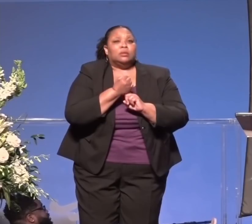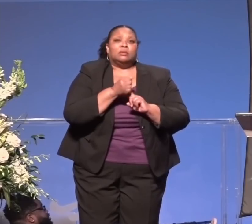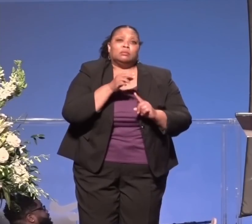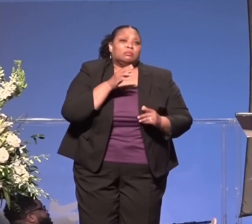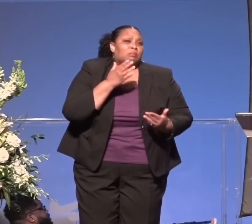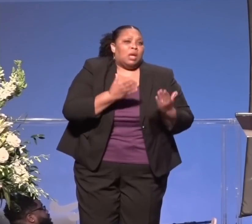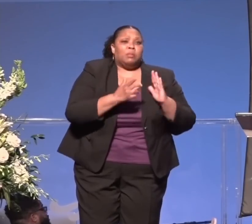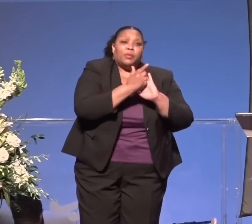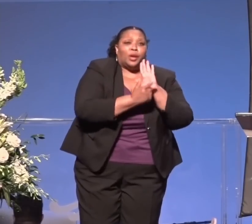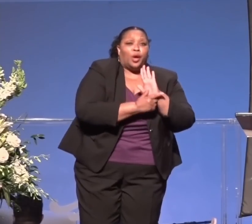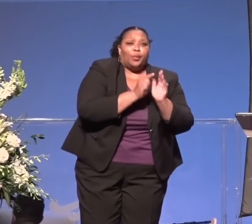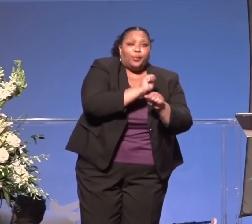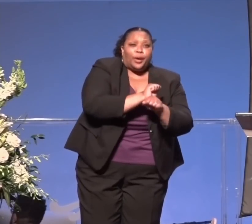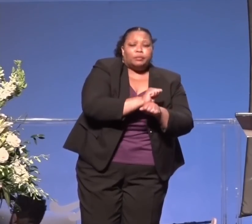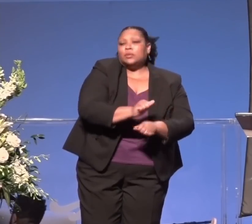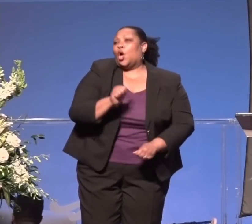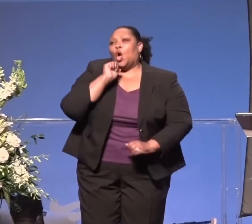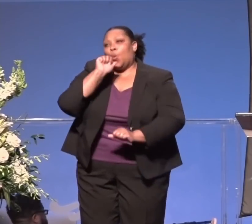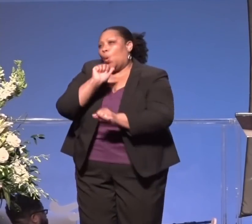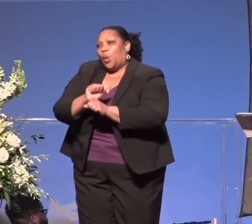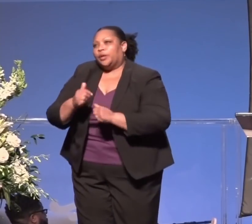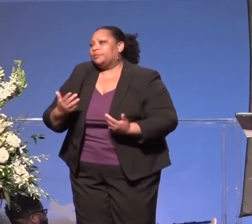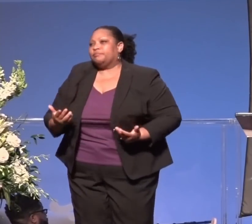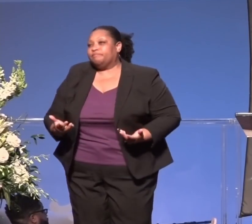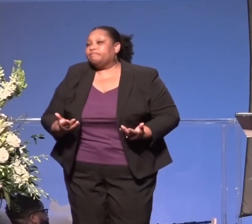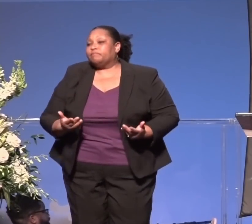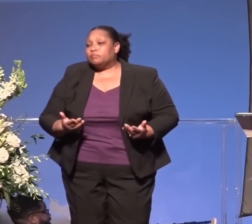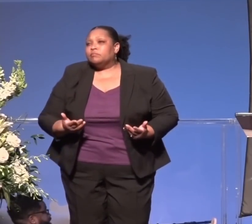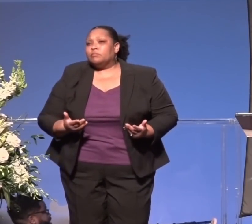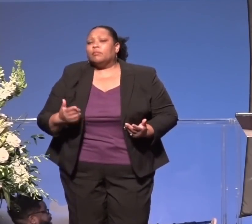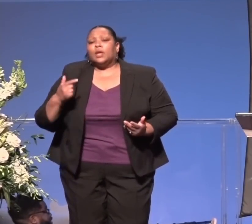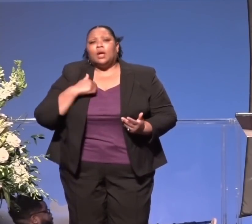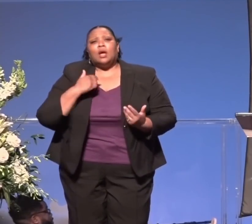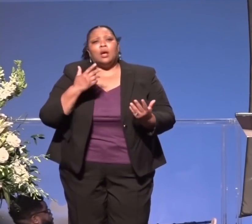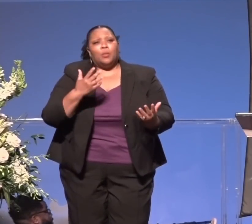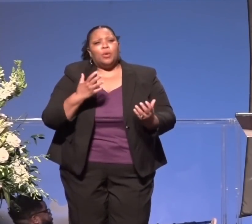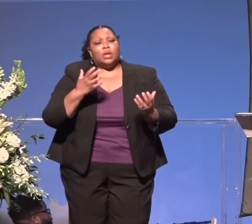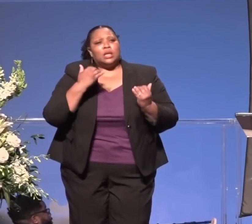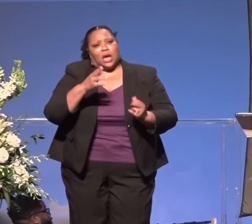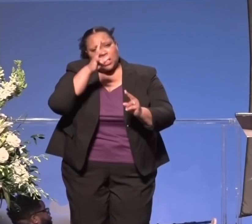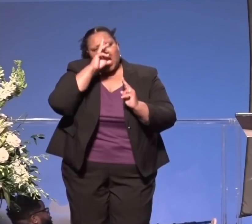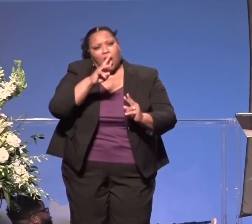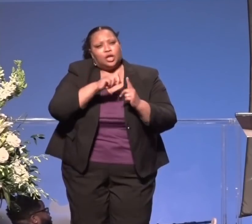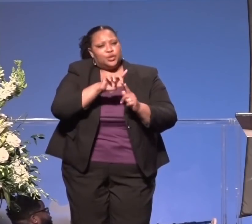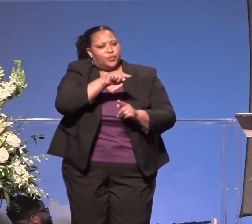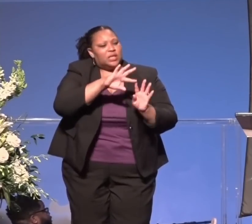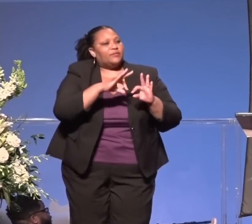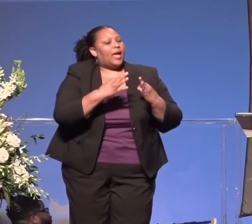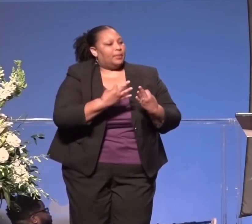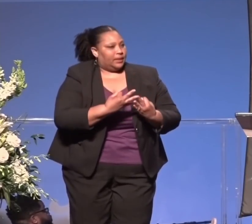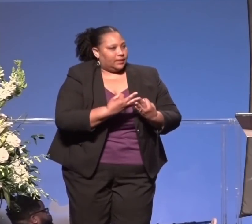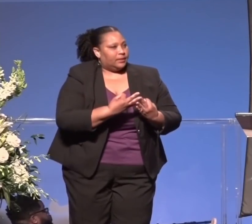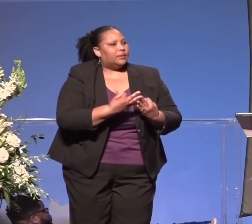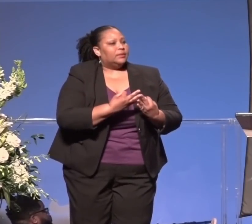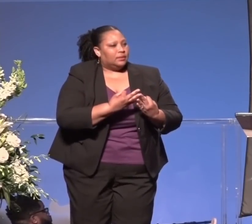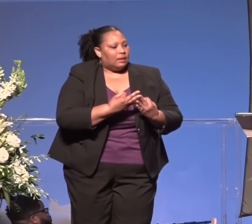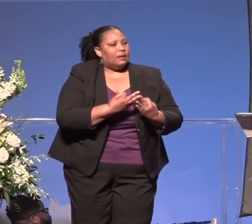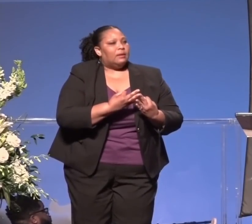THESE SITUATIONS OVER AND OVER AGAIN. EITHER THE LAW WILL WORK OR IT WON’T WORK. WON’T WORK.